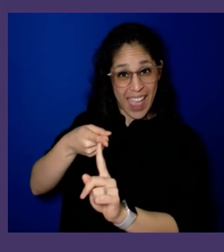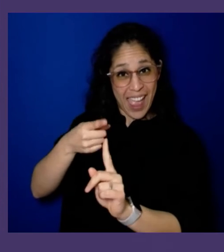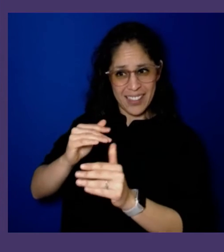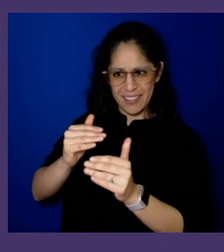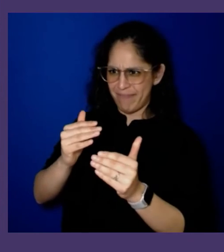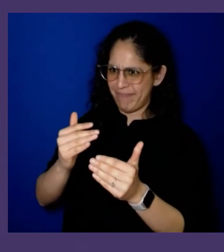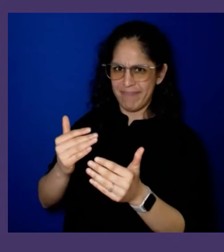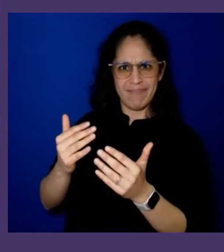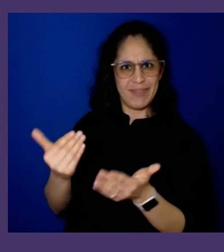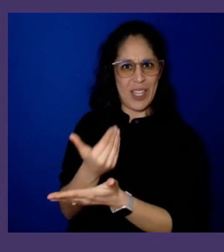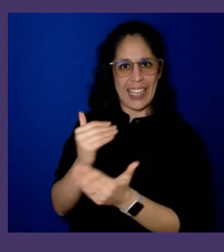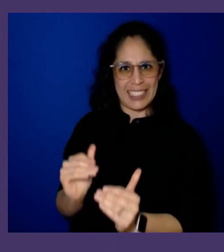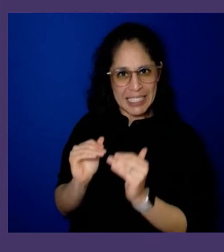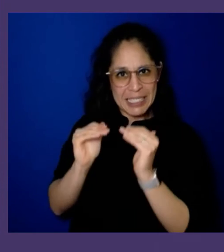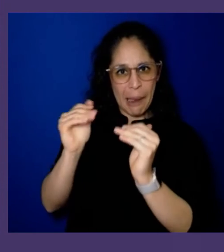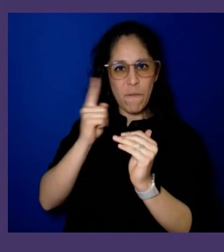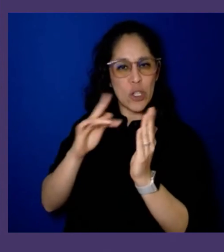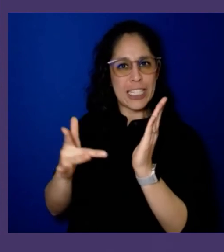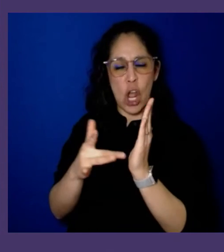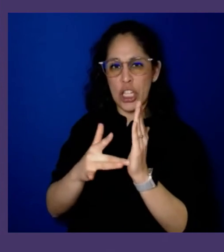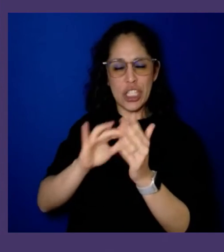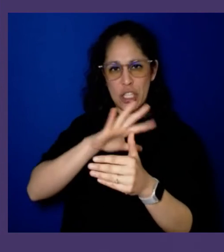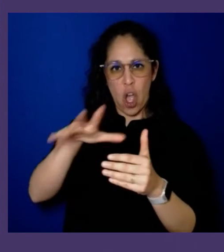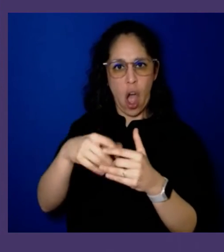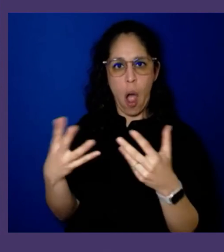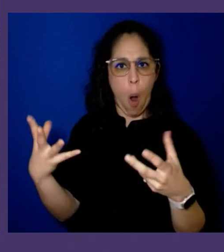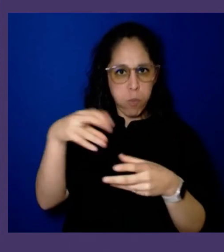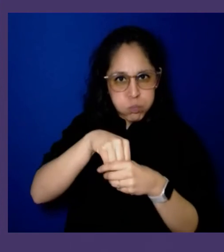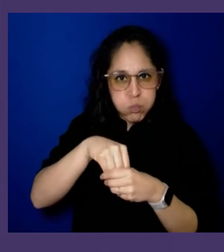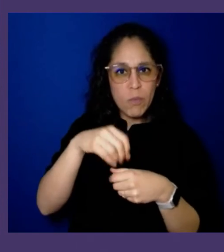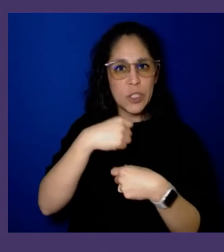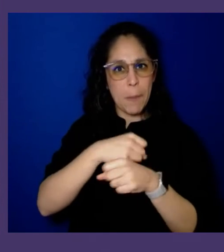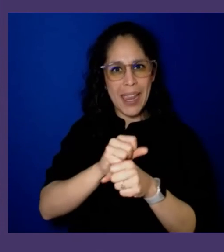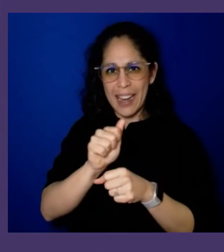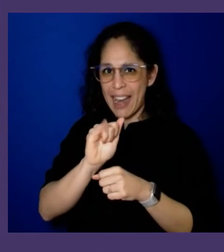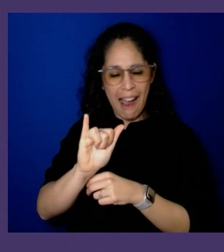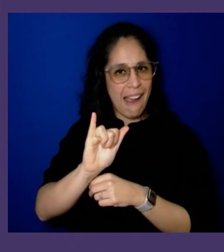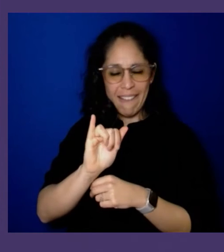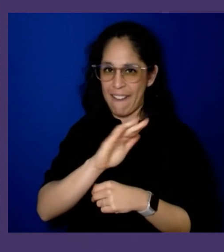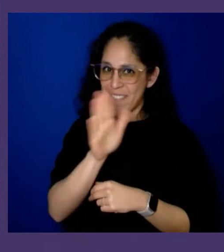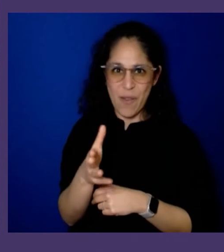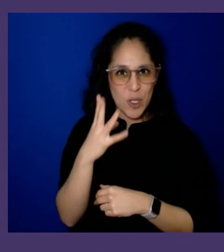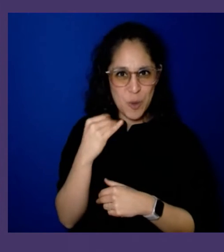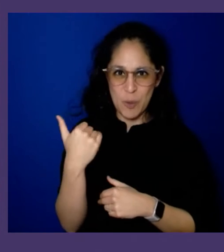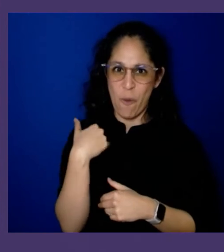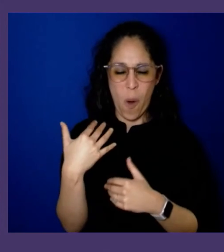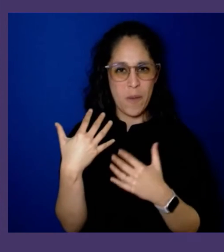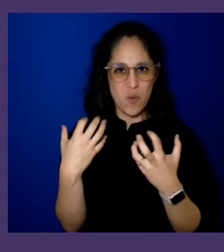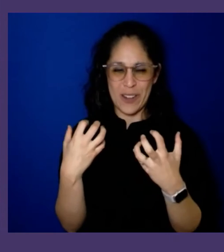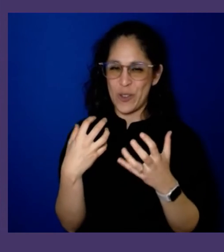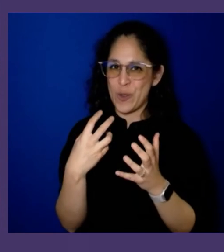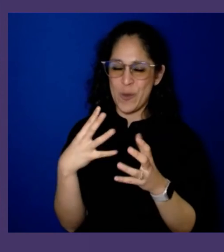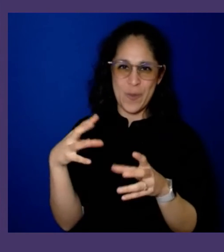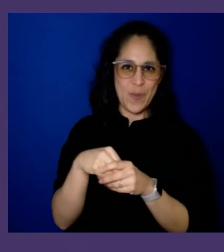those technologies coming together to make AI. Some of the examples and what